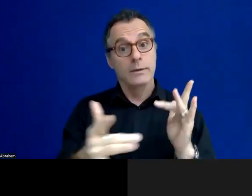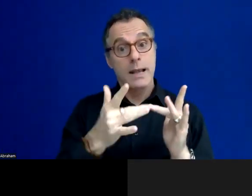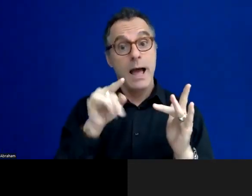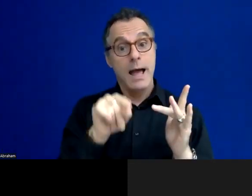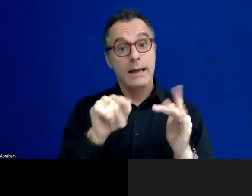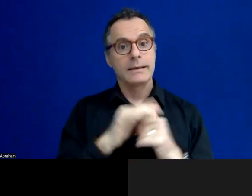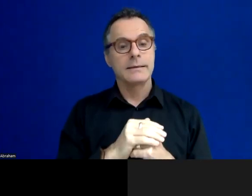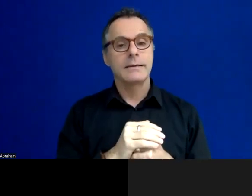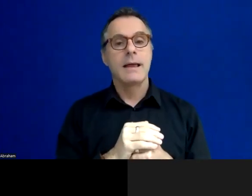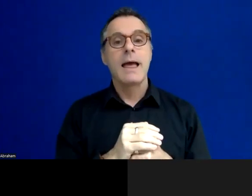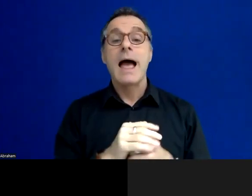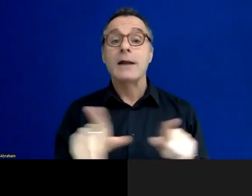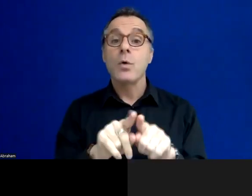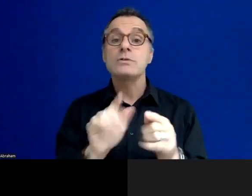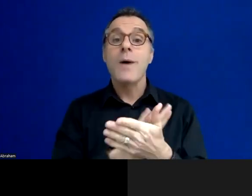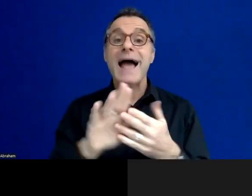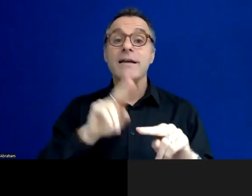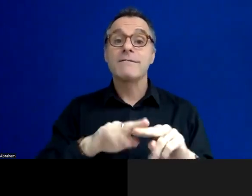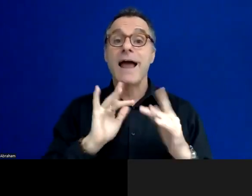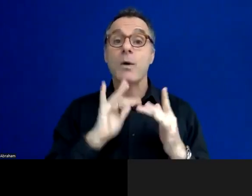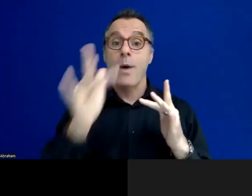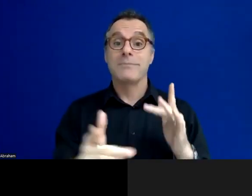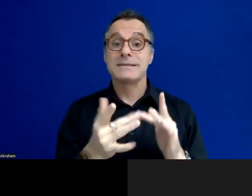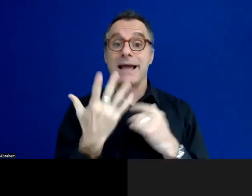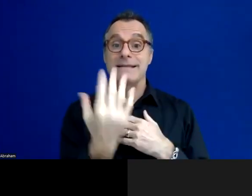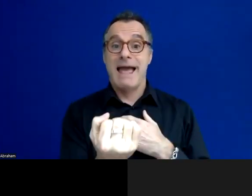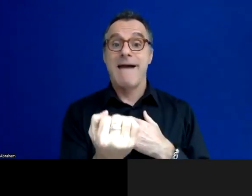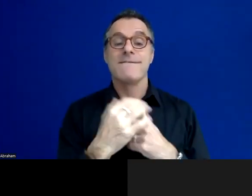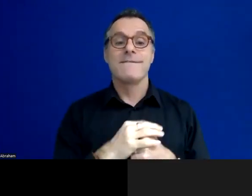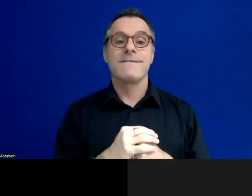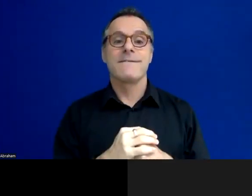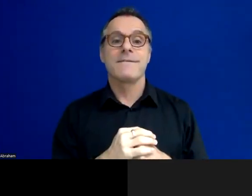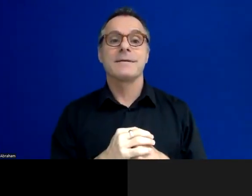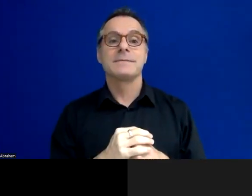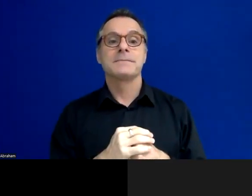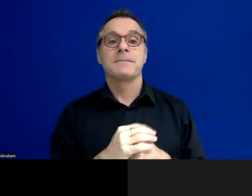Hannah Frank website itself. The 21 prints that we have were gifted to the library by the Hannah